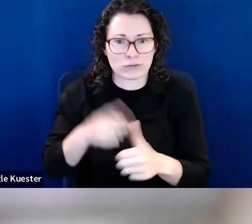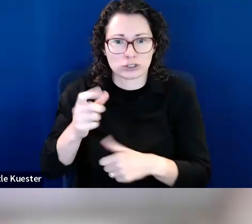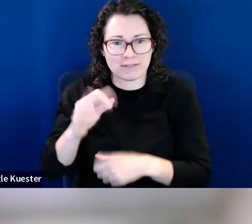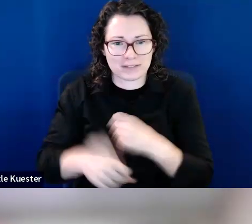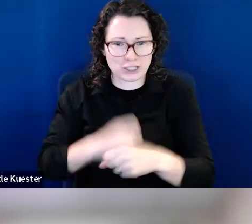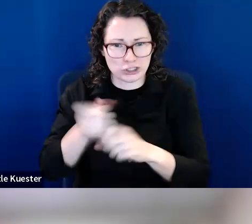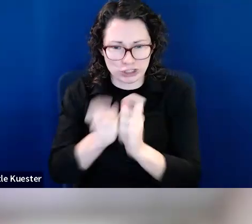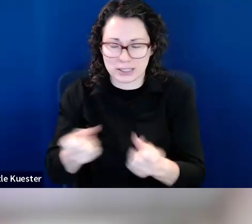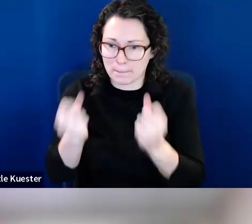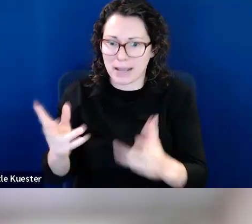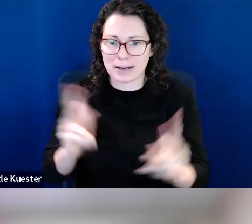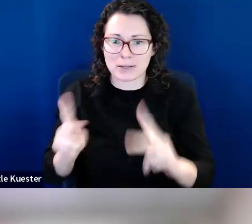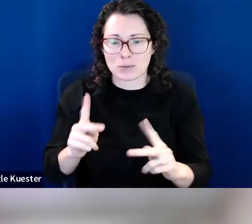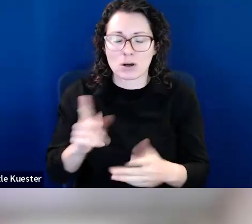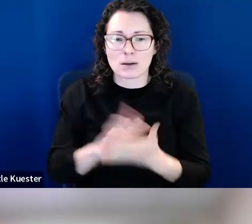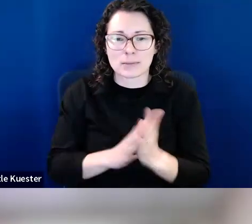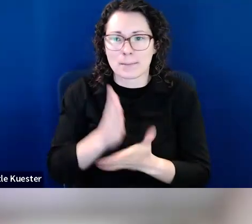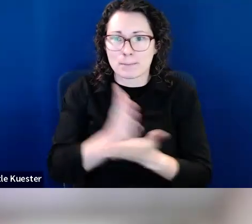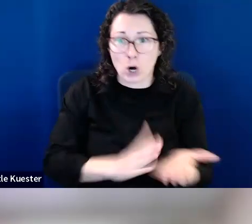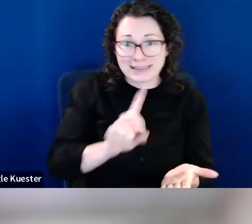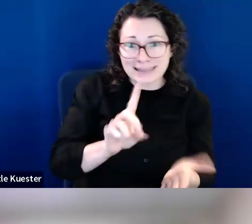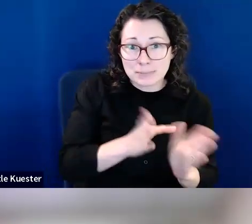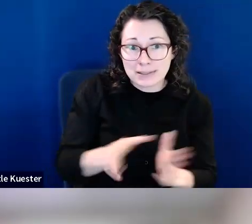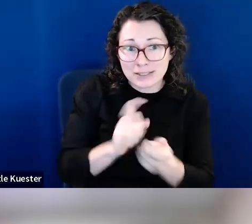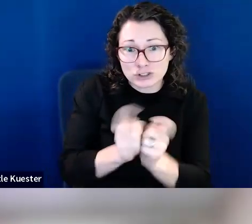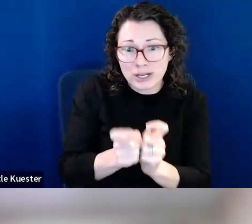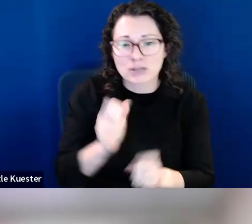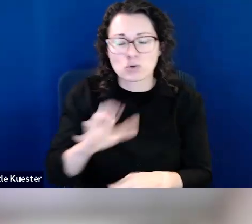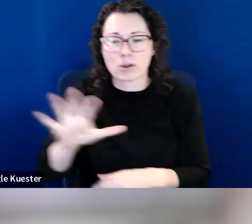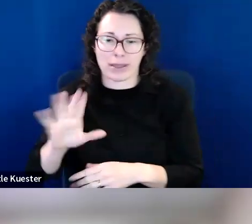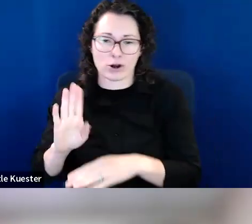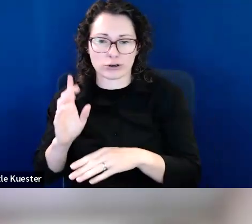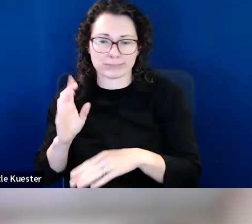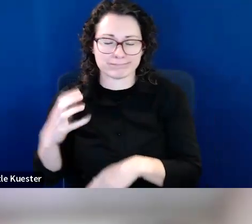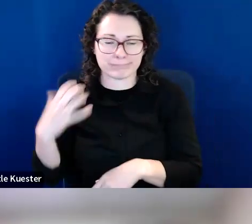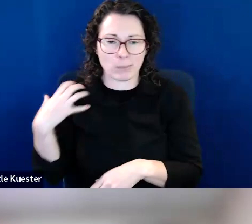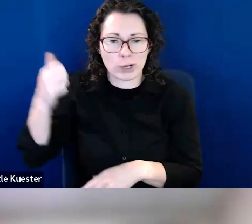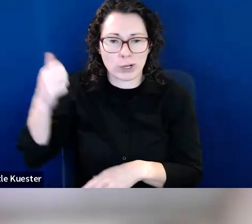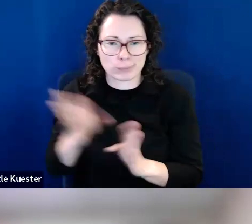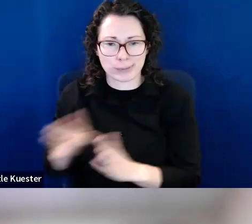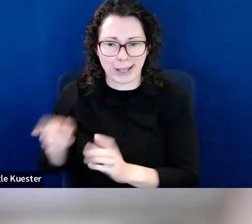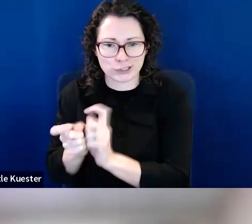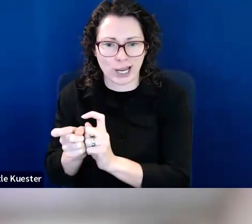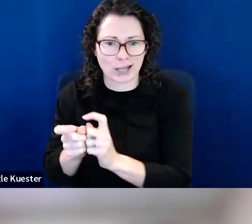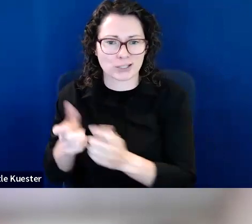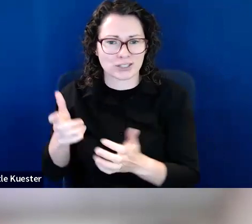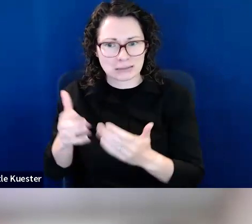Many people changed either Part D plans or their commercial or employer plans changed. Uh we have,